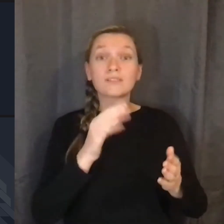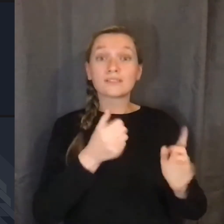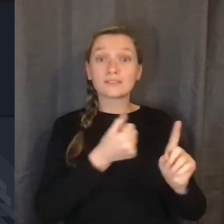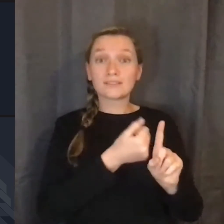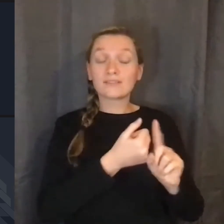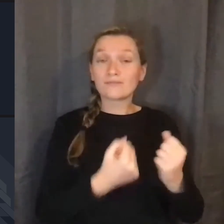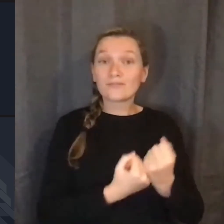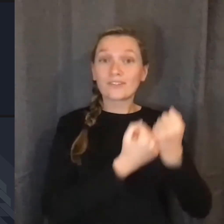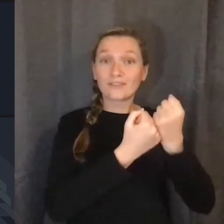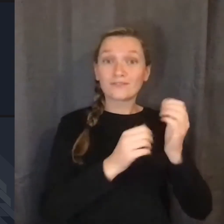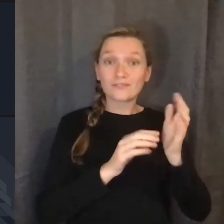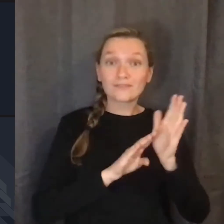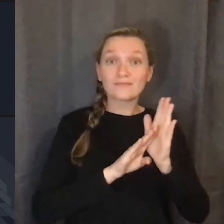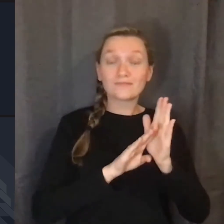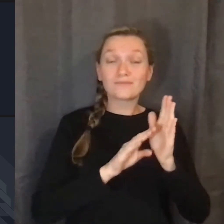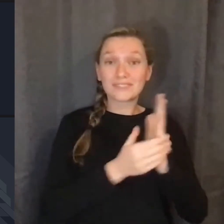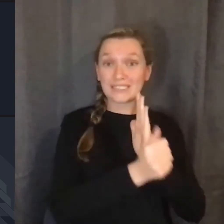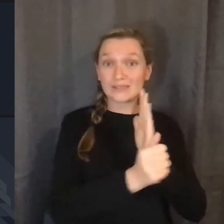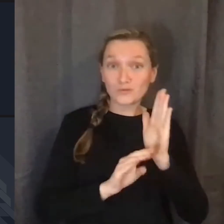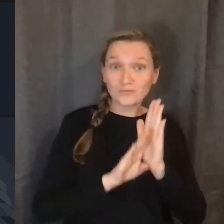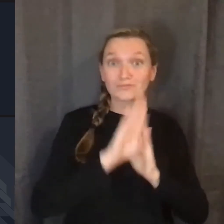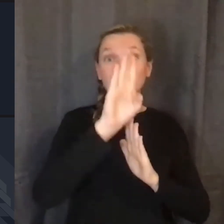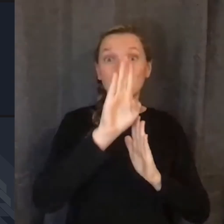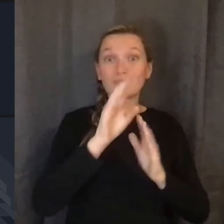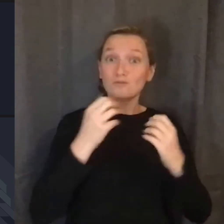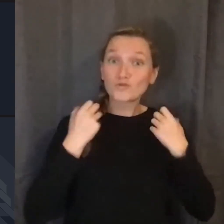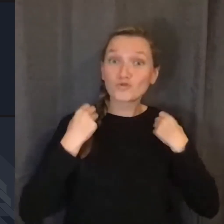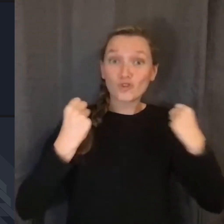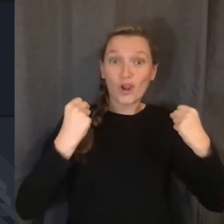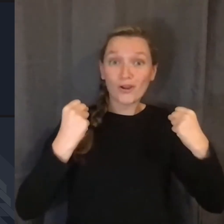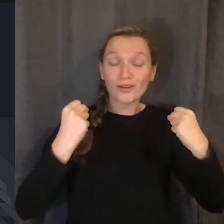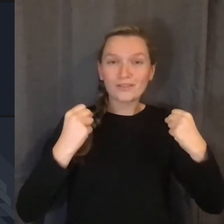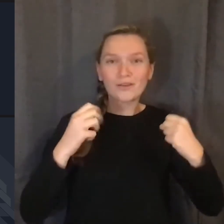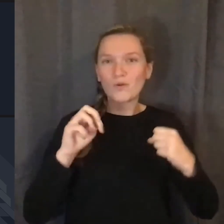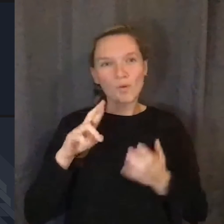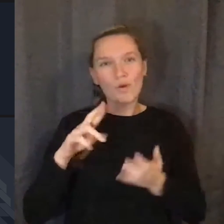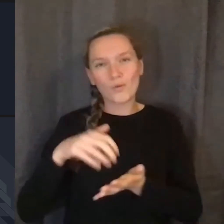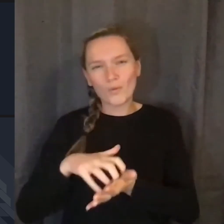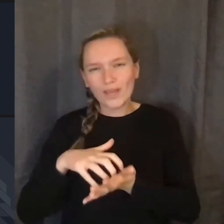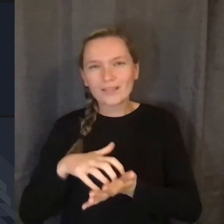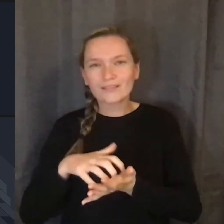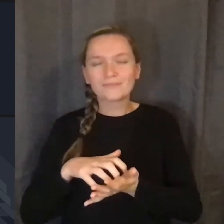and also if they believe their student has high self-advocacy skills or a weak